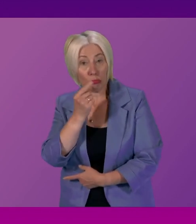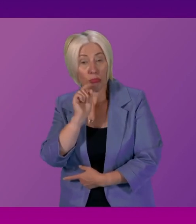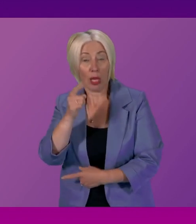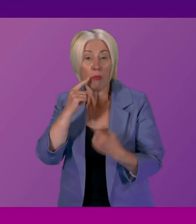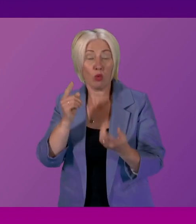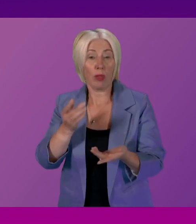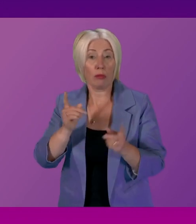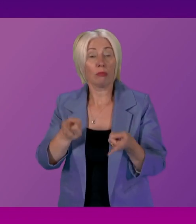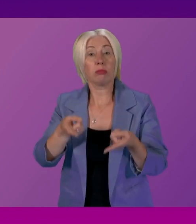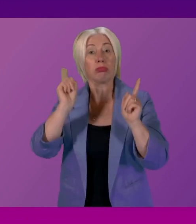it.